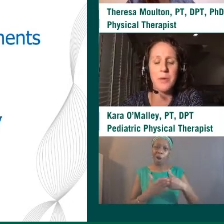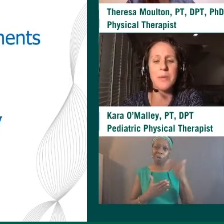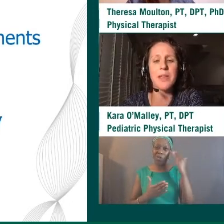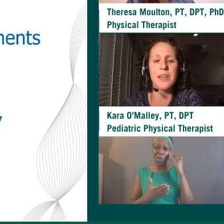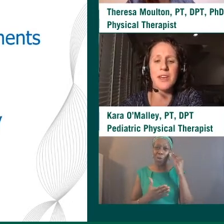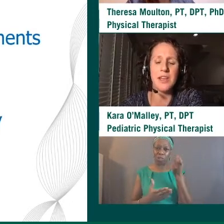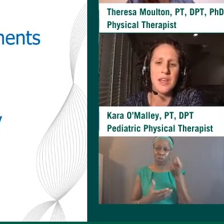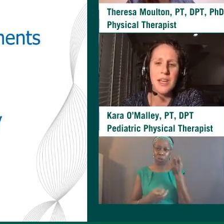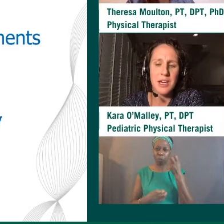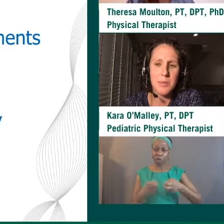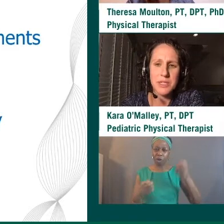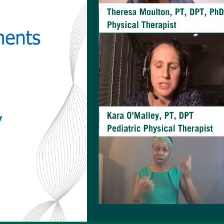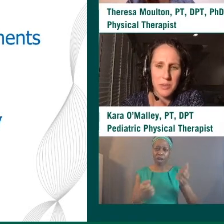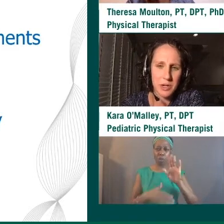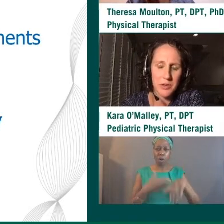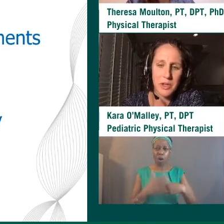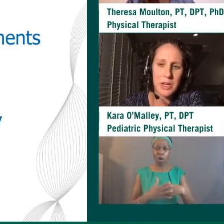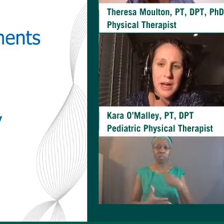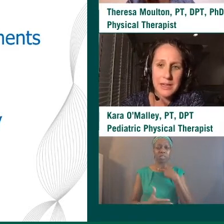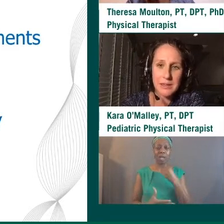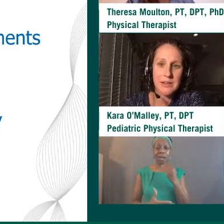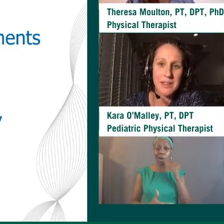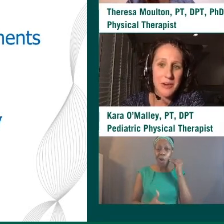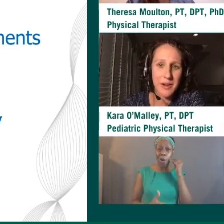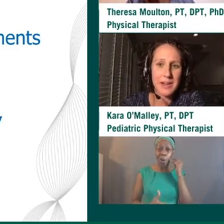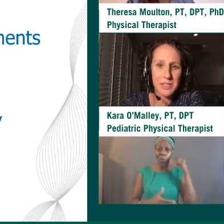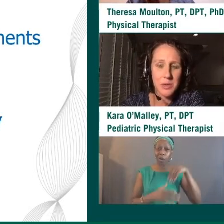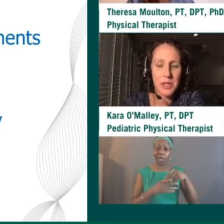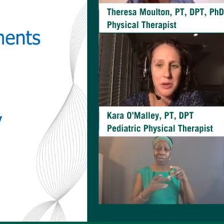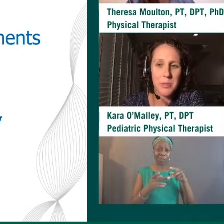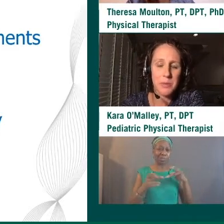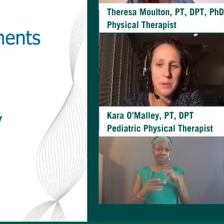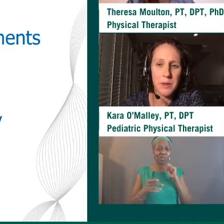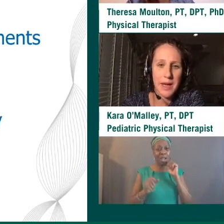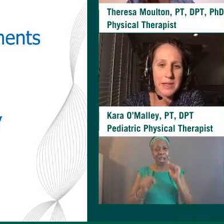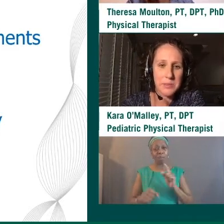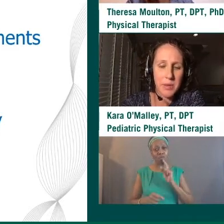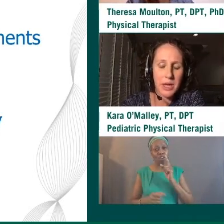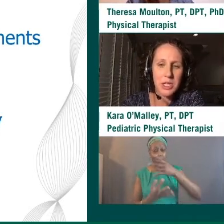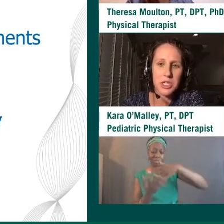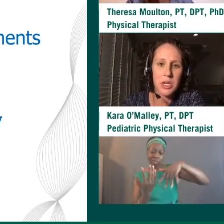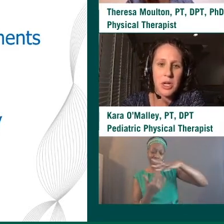or being in a position where you're really not interacting with other people as much.